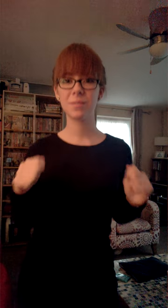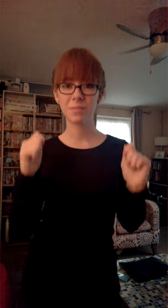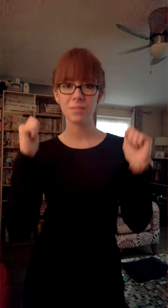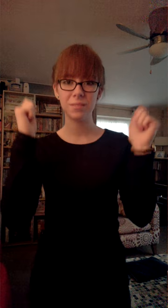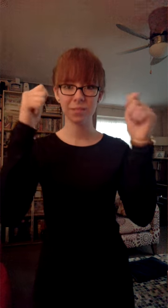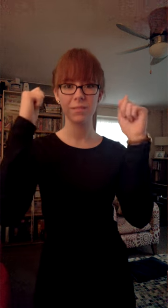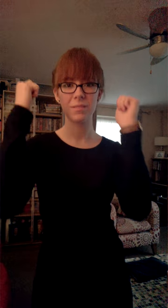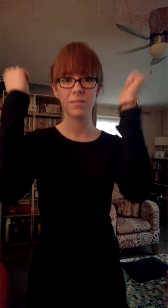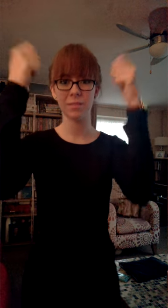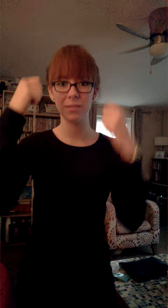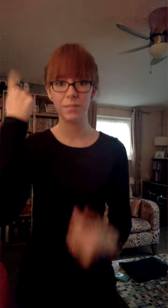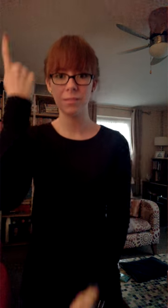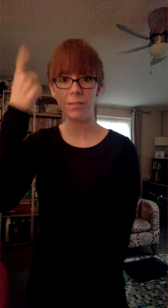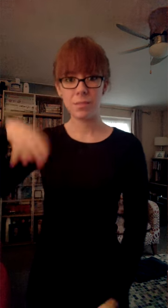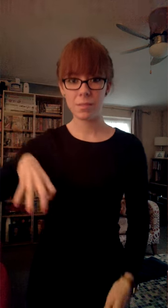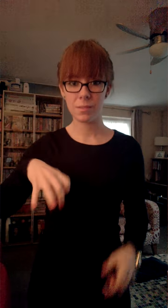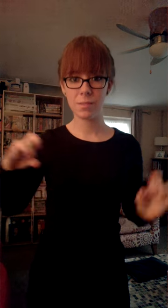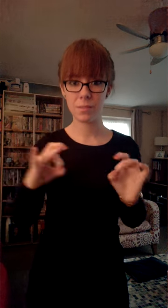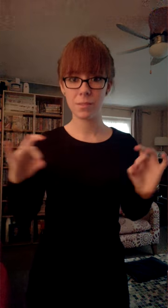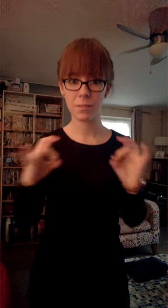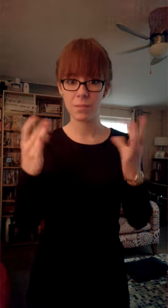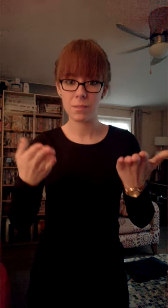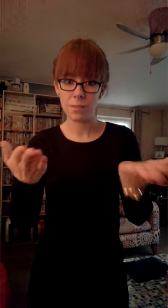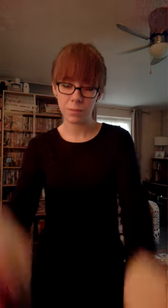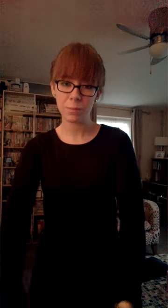Girls hit your hallelujah 'Cause Uptown Funk gon' give it to ya